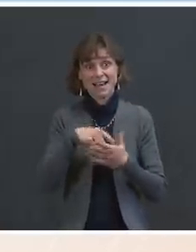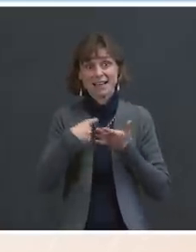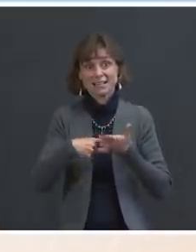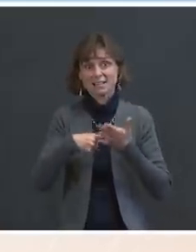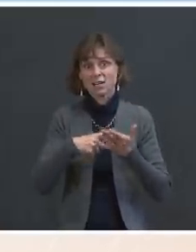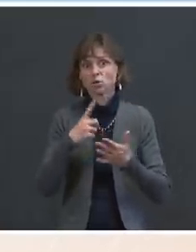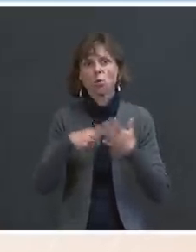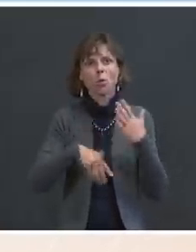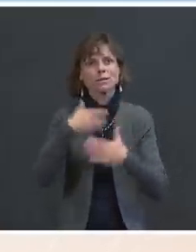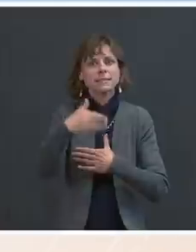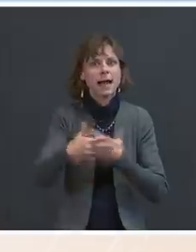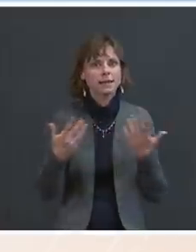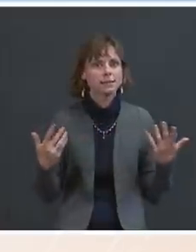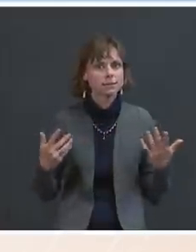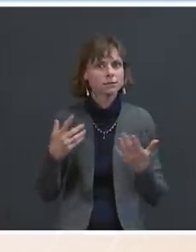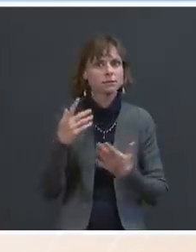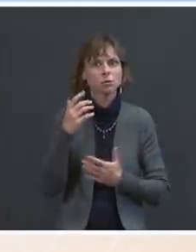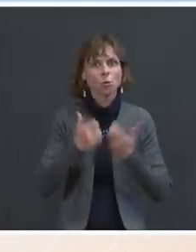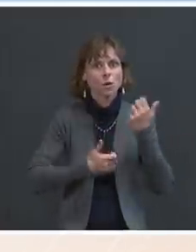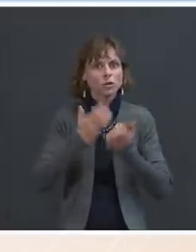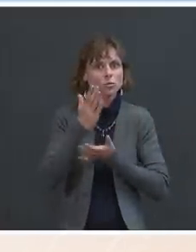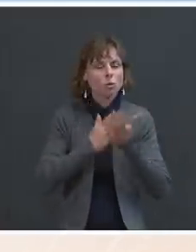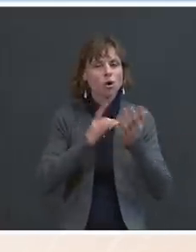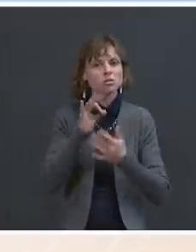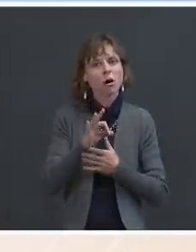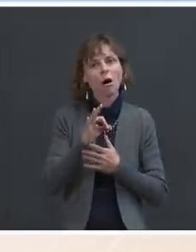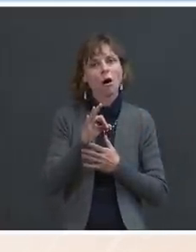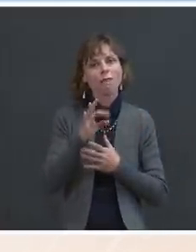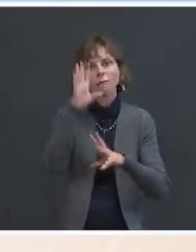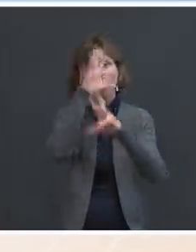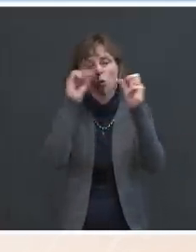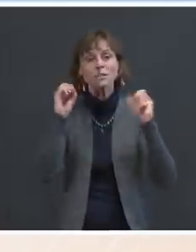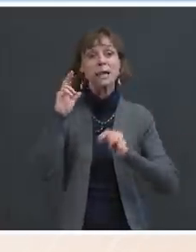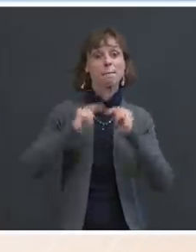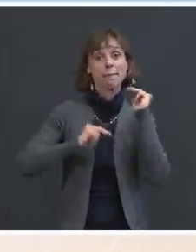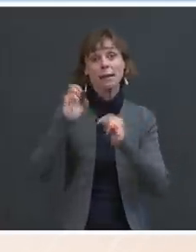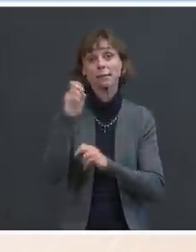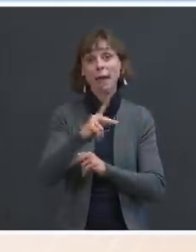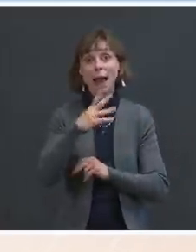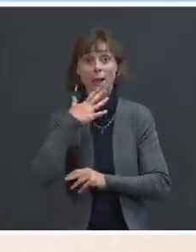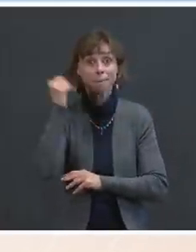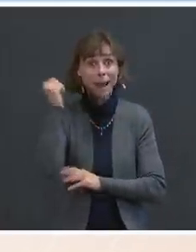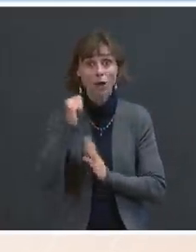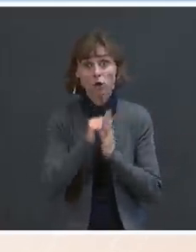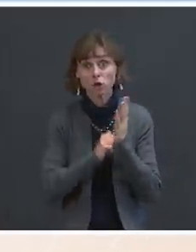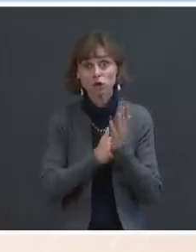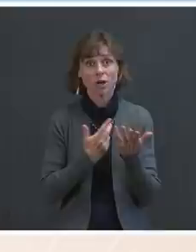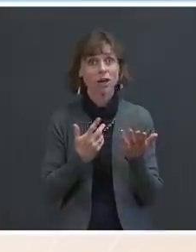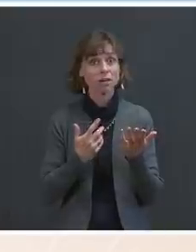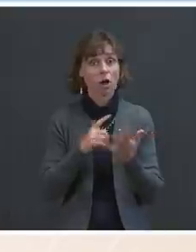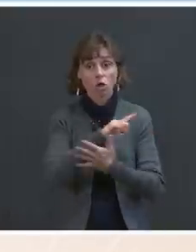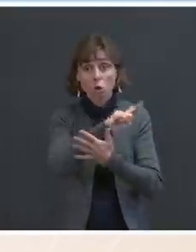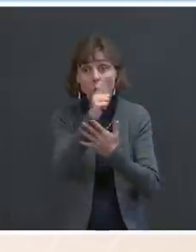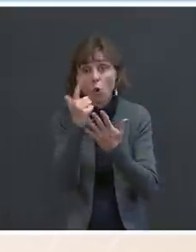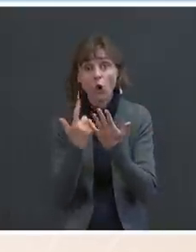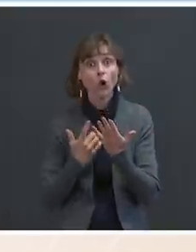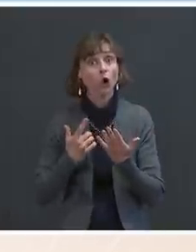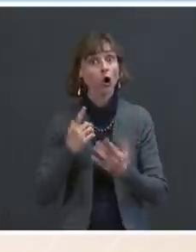and what components of the President's Build Back Better agenda -- what the order is, the format, the size. And those -- just those decisions